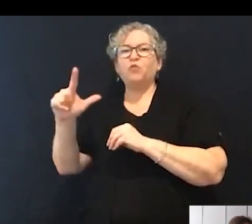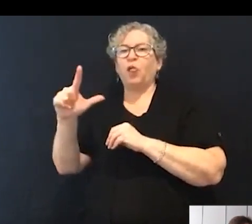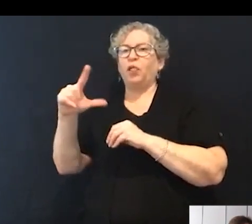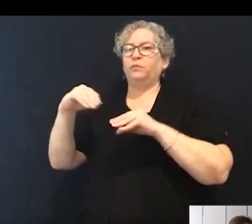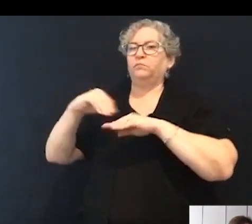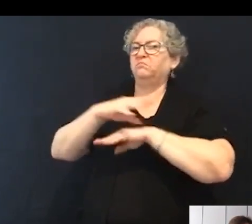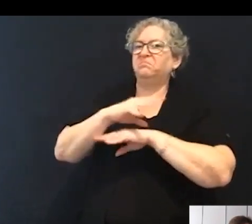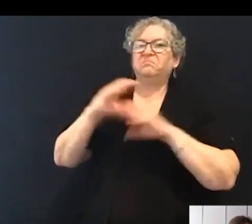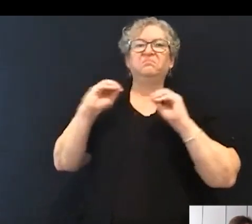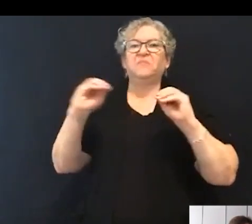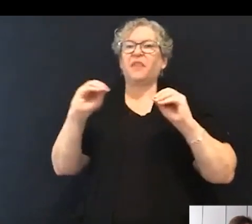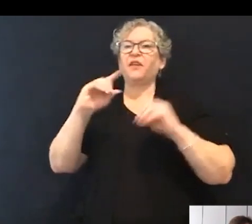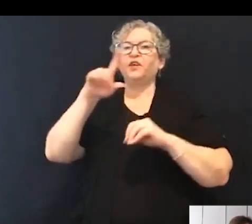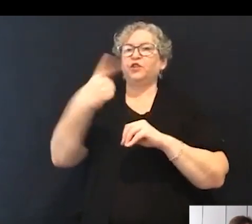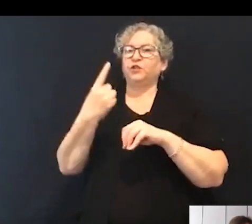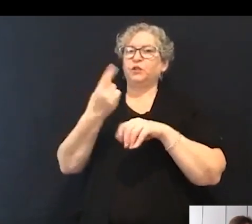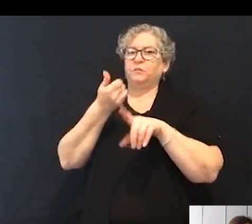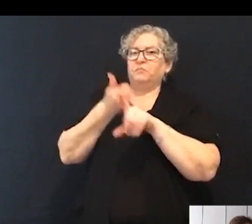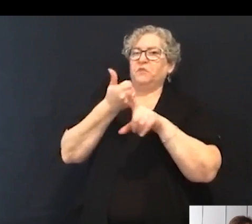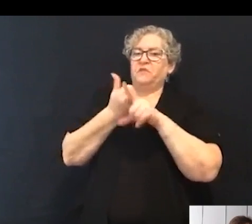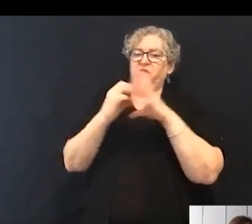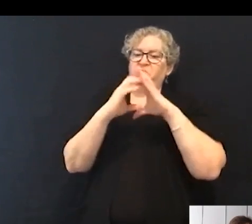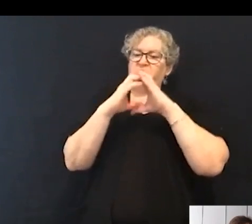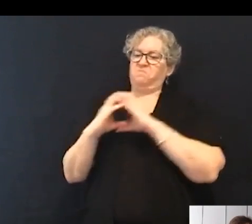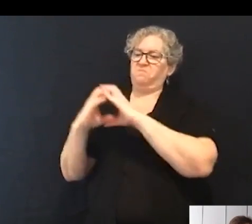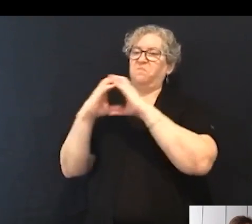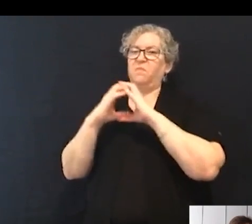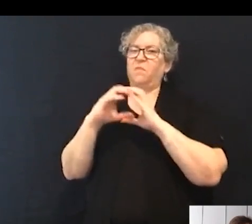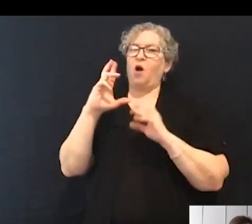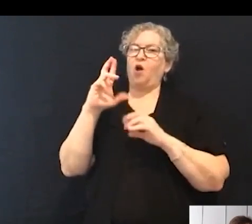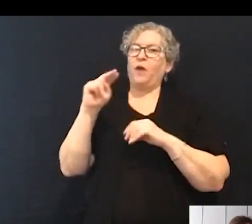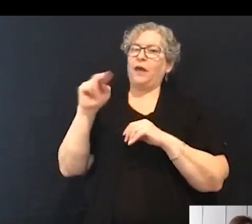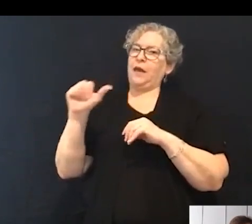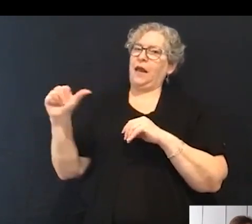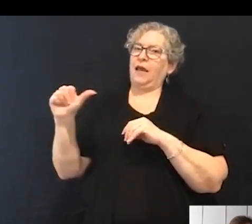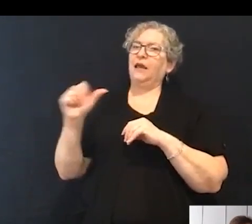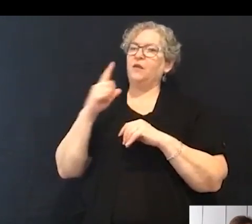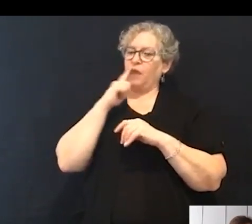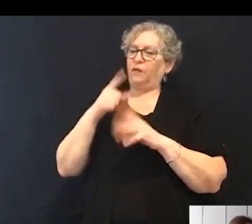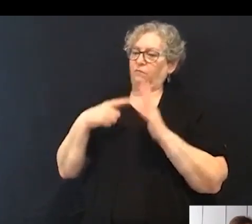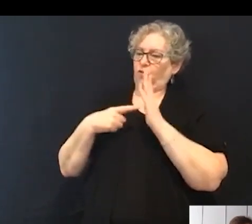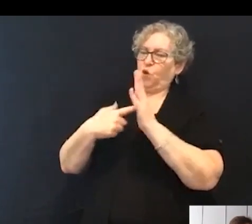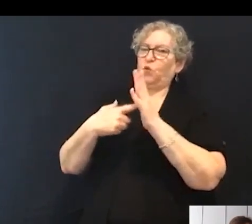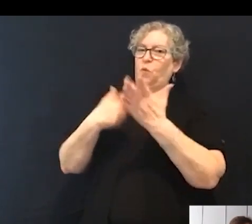It's just a naked molecule, an RNA molecule that exerts the effect.